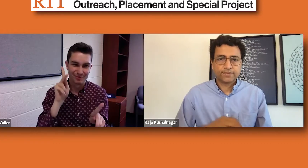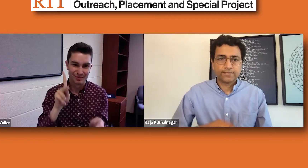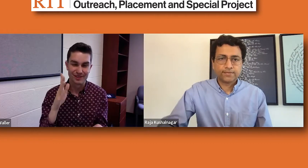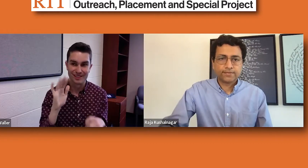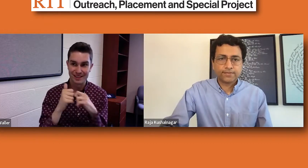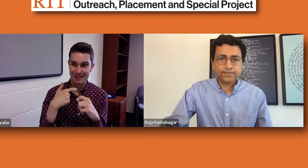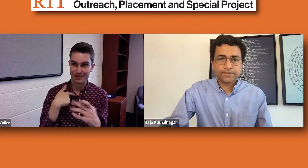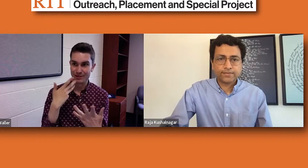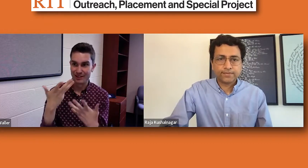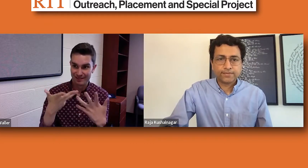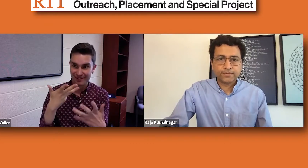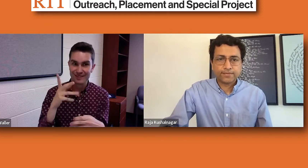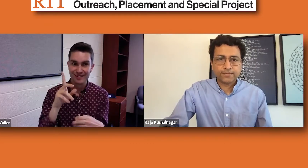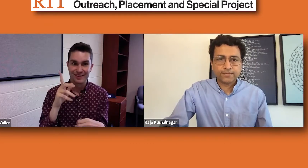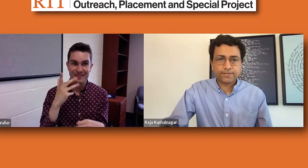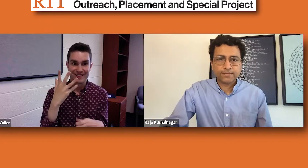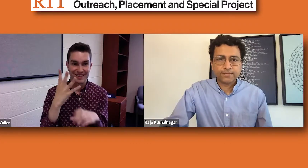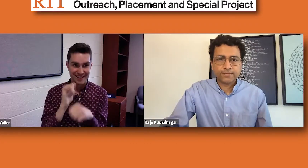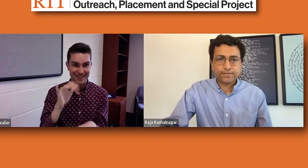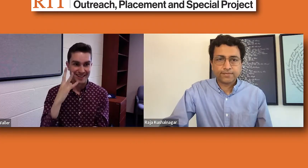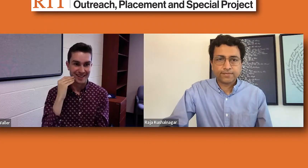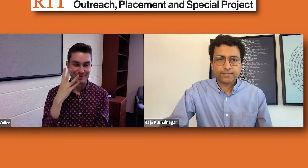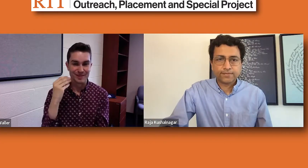as a Deaf person and like, how am I going to get that experience?